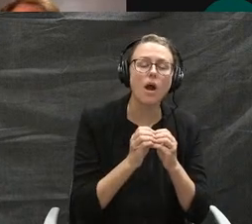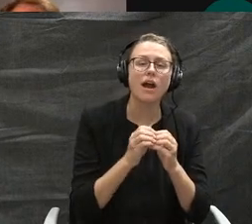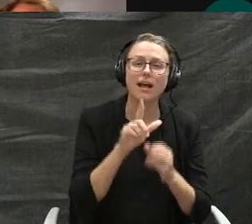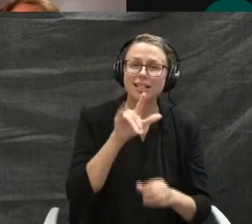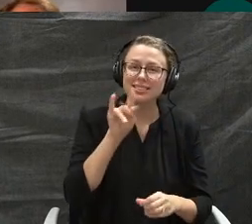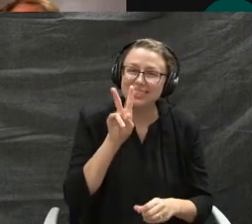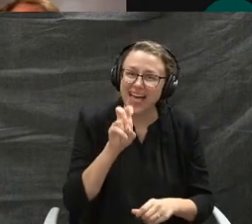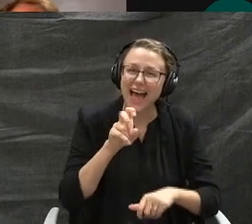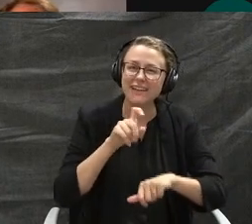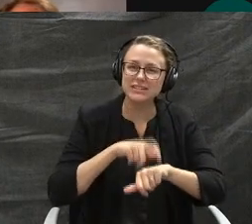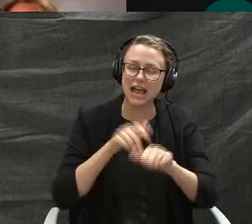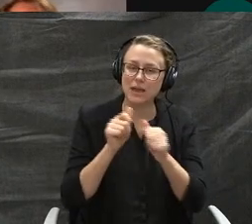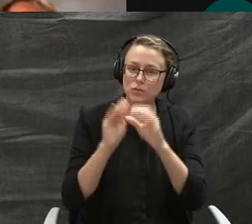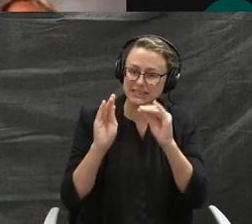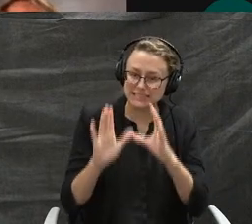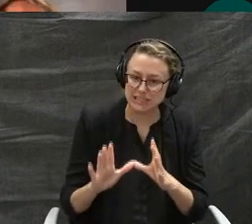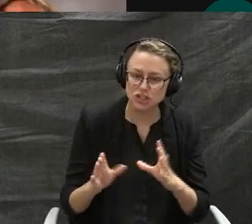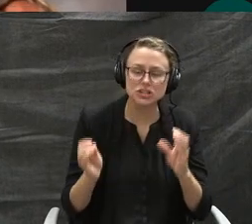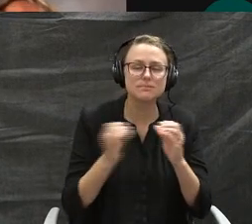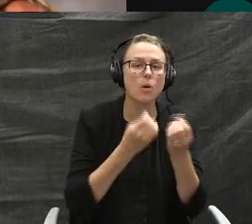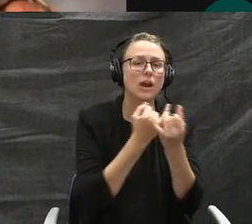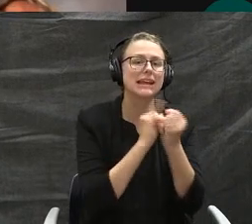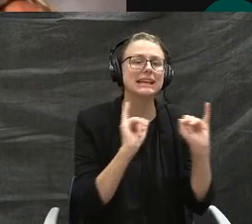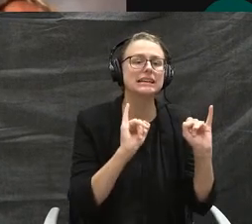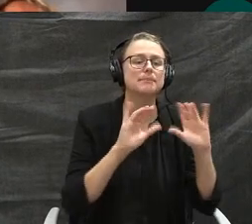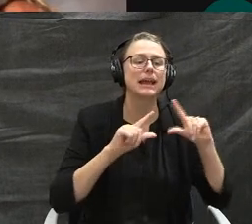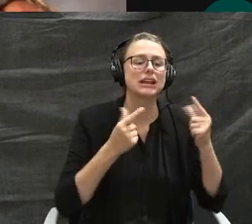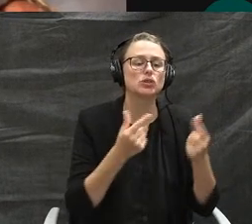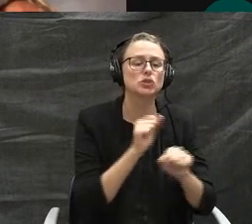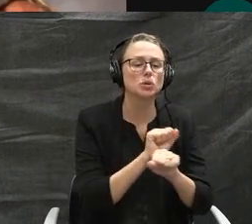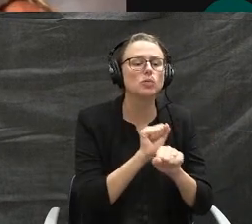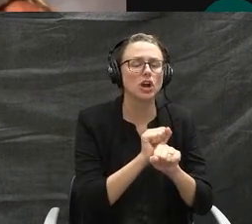so that that experience is very rich for them and more